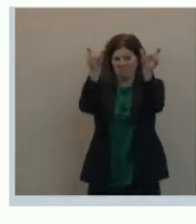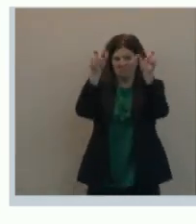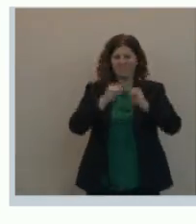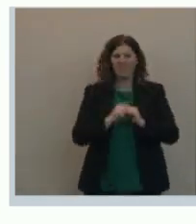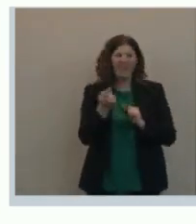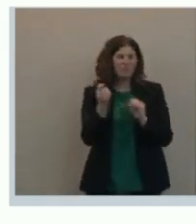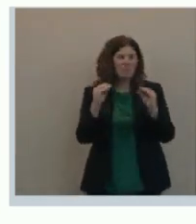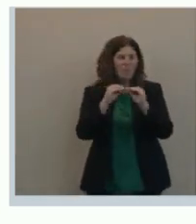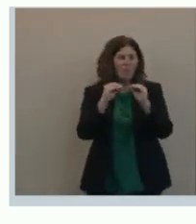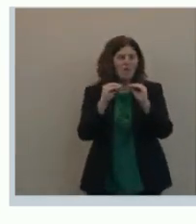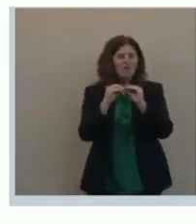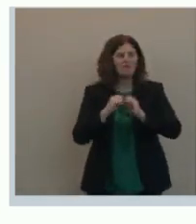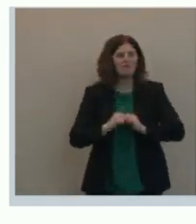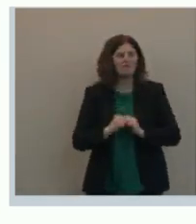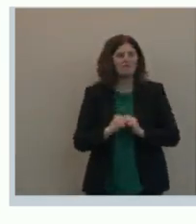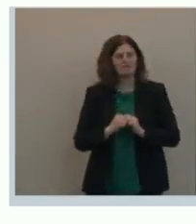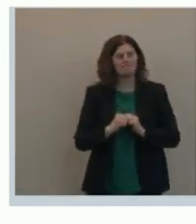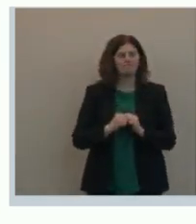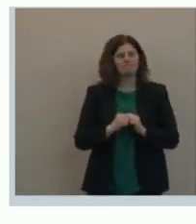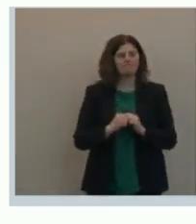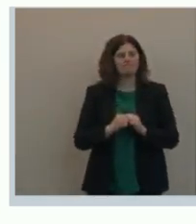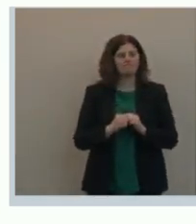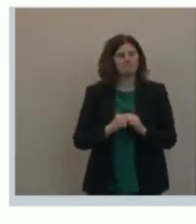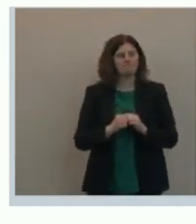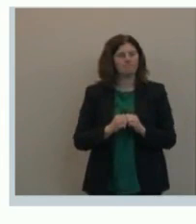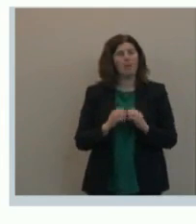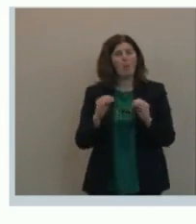WE WILL TALK A LITTLE MORE ABOUT THAT A WELL.